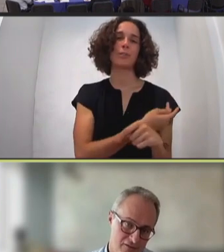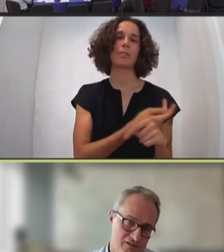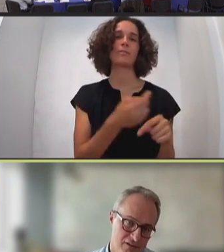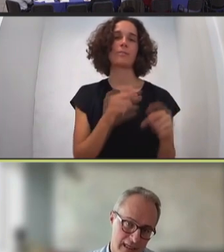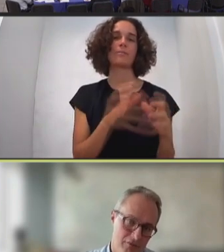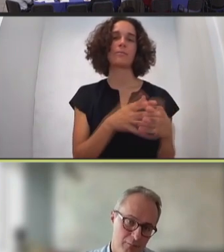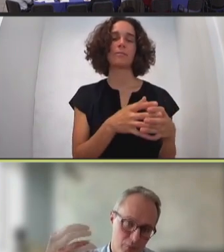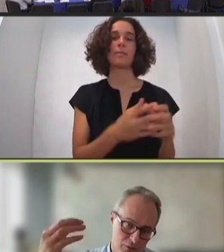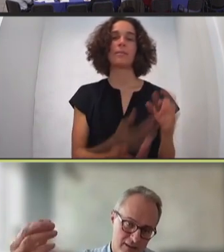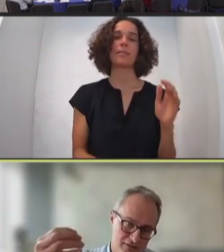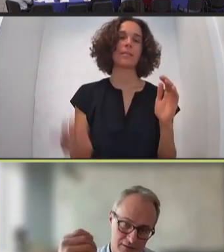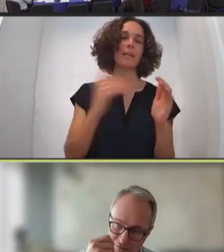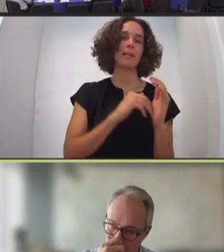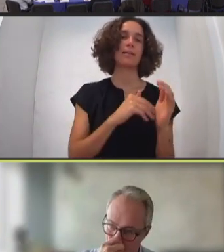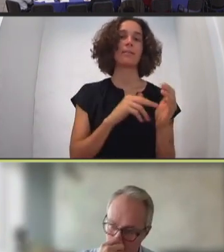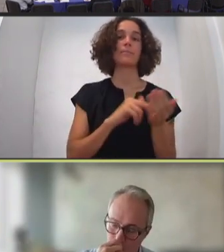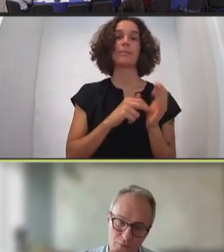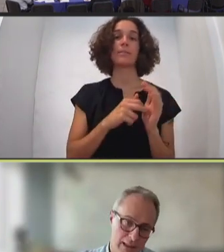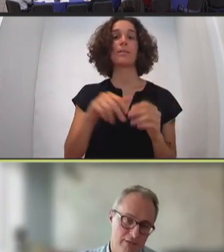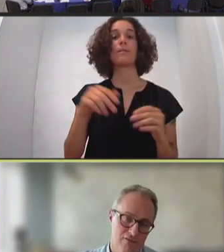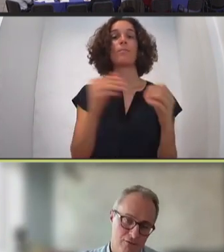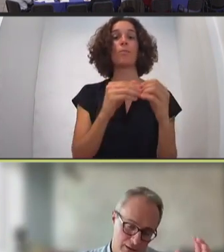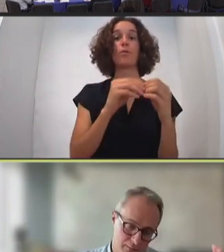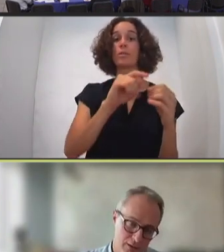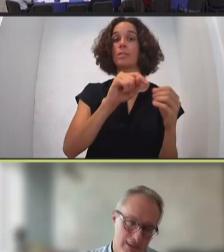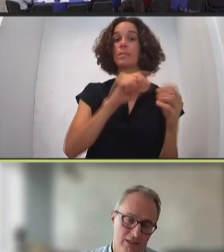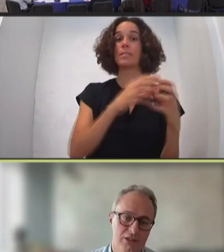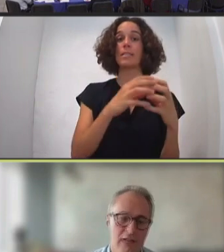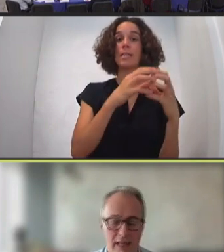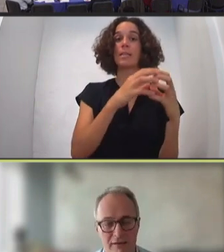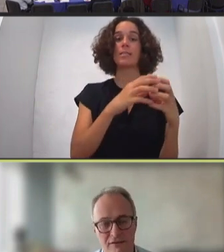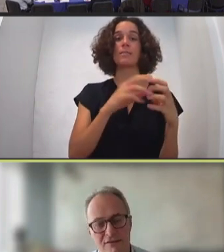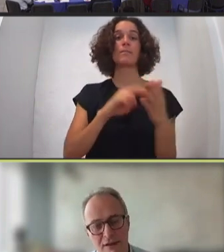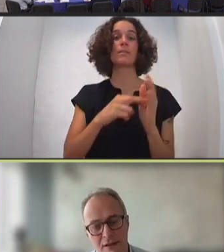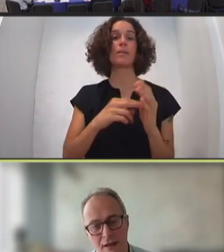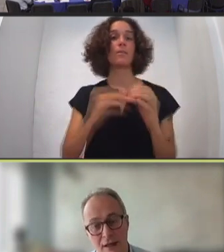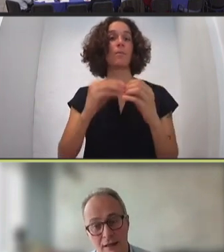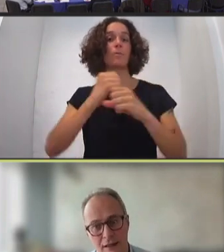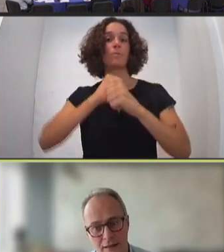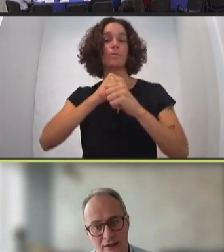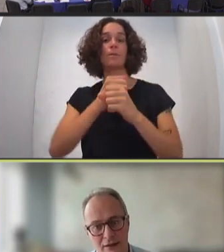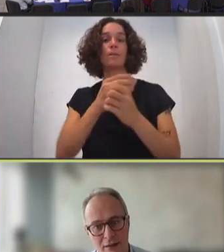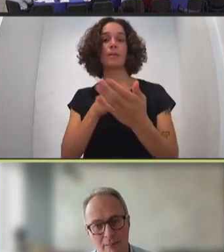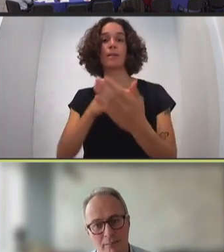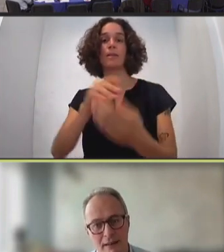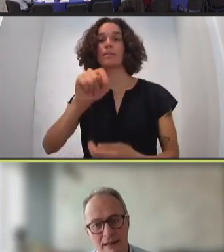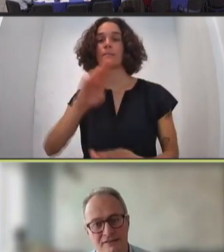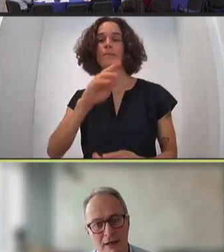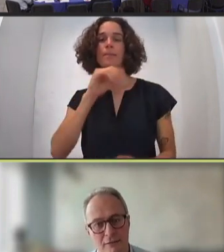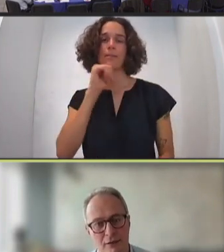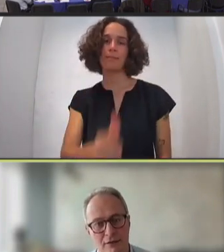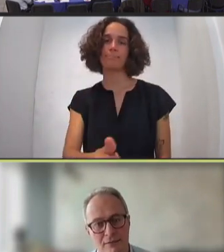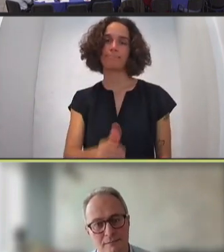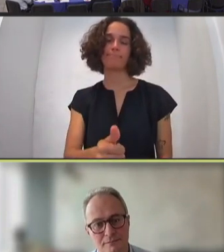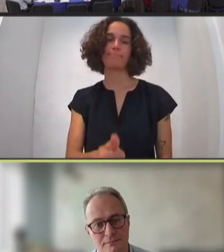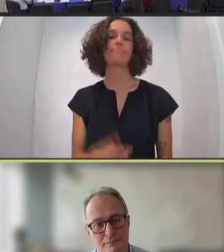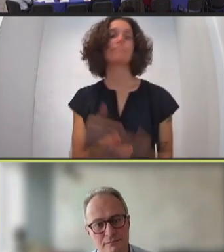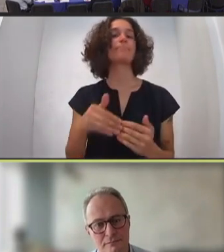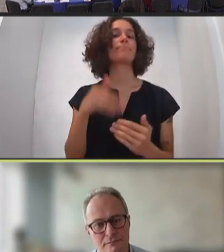necessarily having more T cells correlates with the protection against TB. Next slide, please.